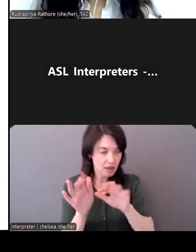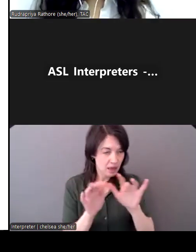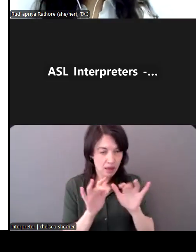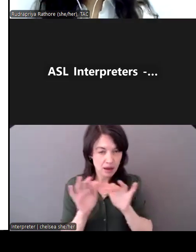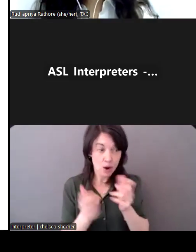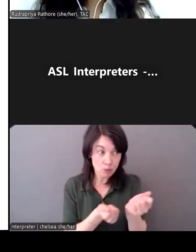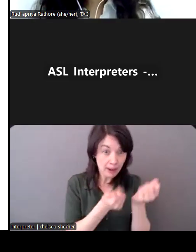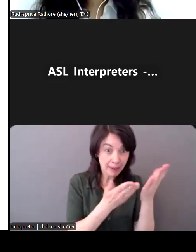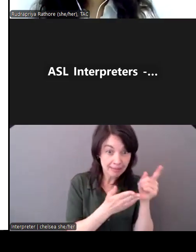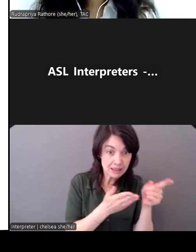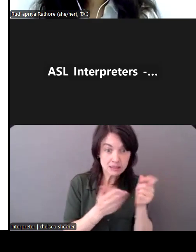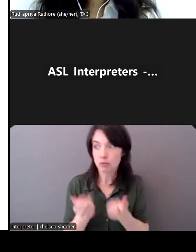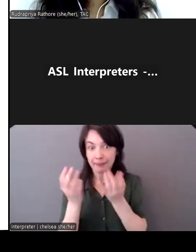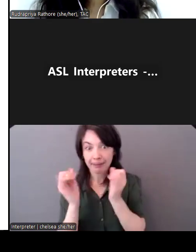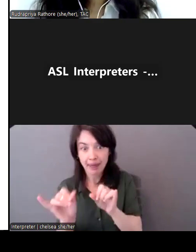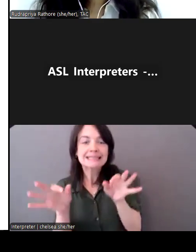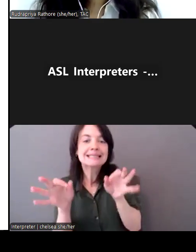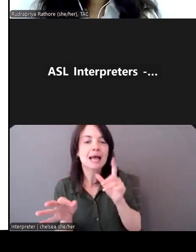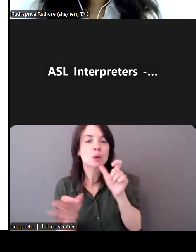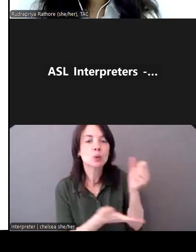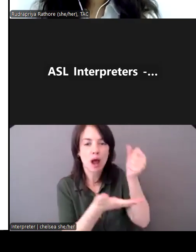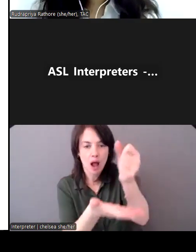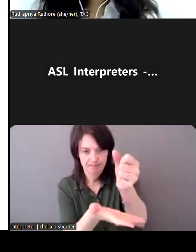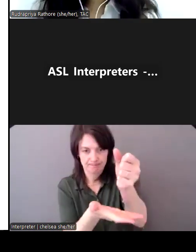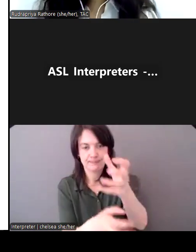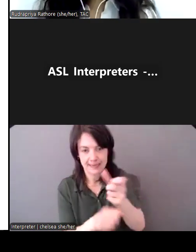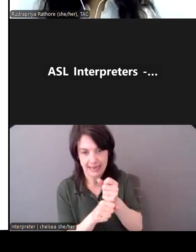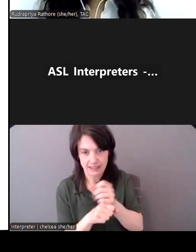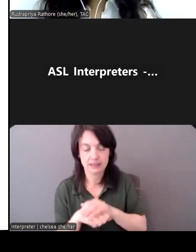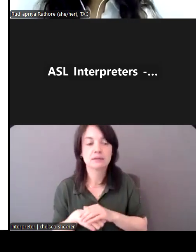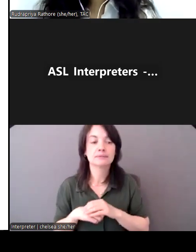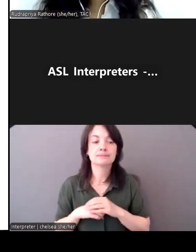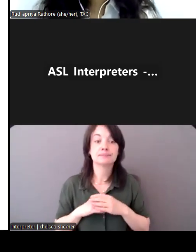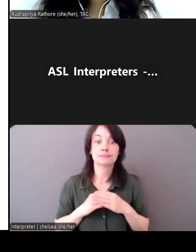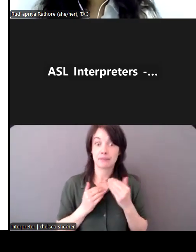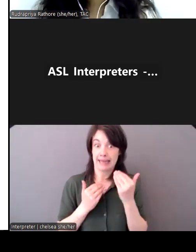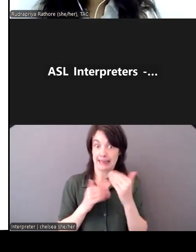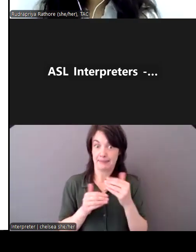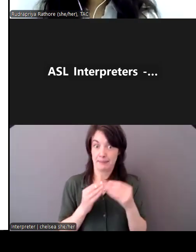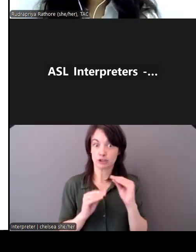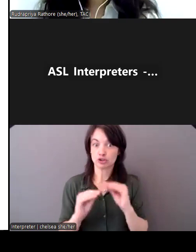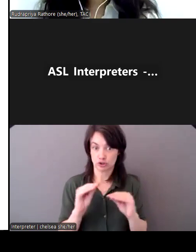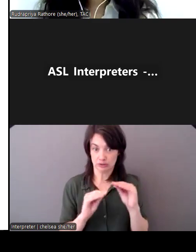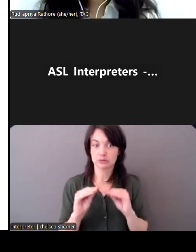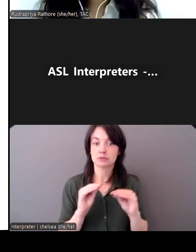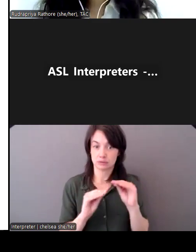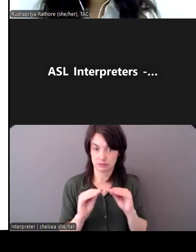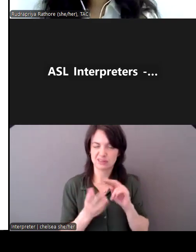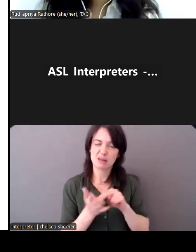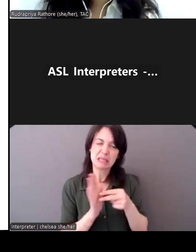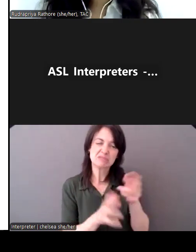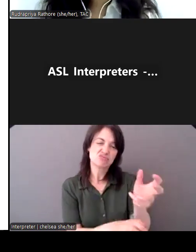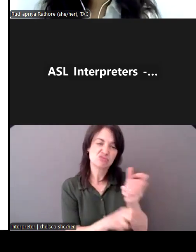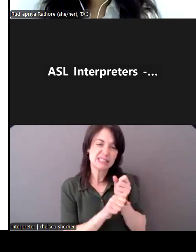receive the funding because we are limited to a budget we usually receive many more applications